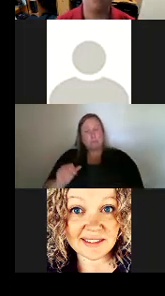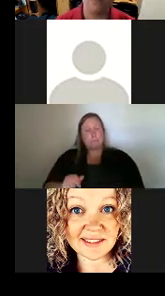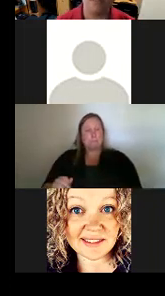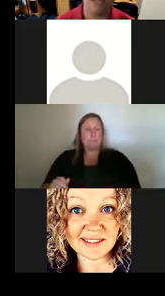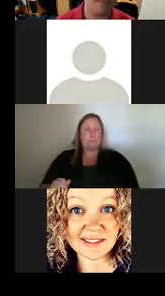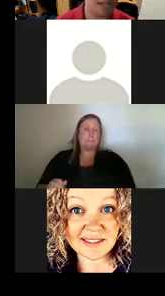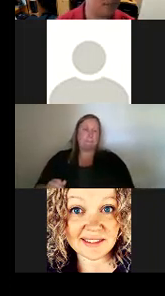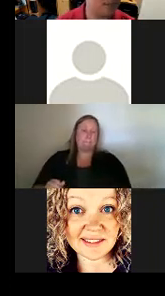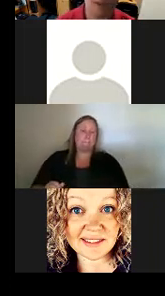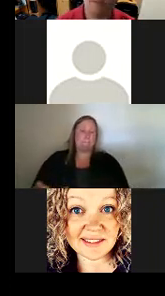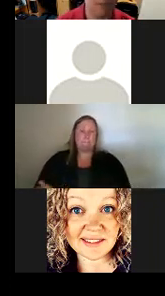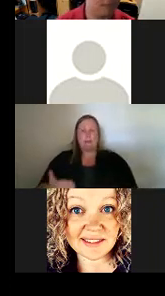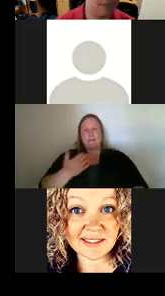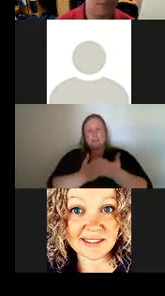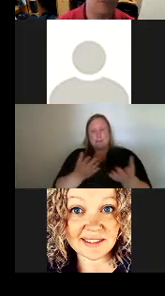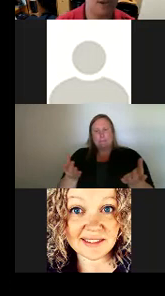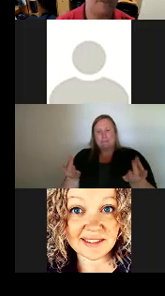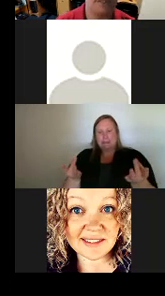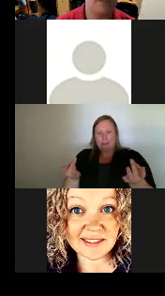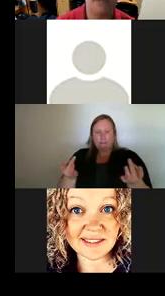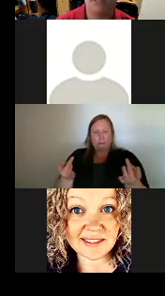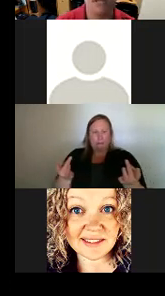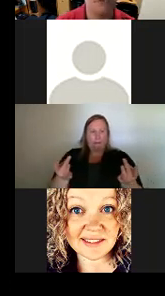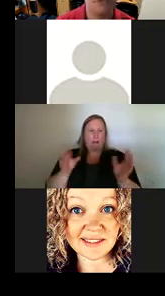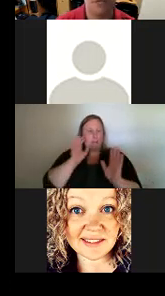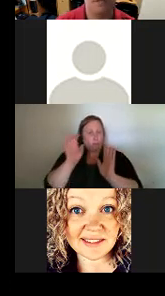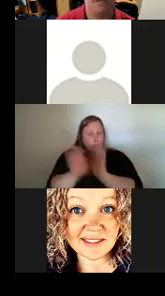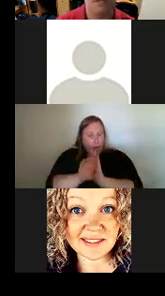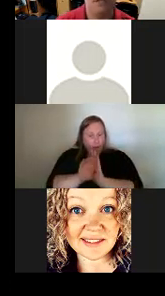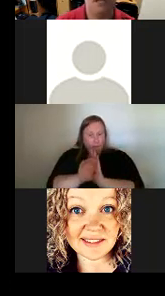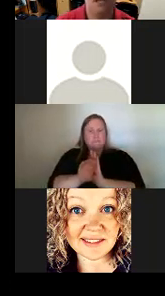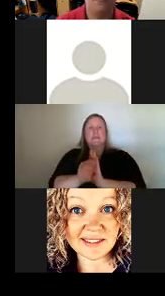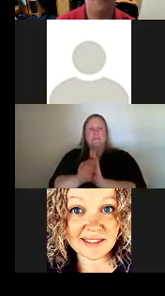AND SOME HAVE TACTILE GRAPHICS CAPABILITY AND OTHERS DO NOT.